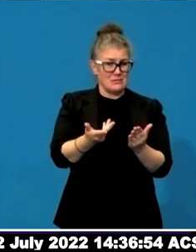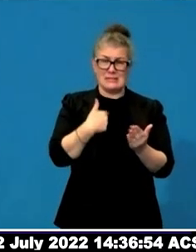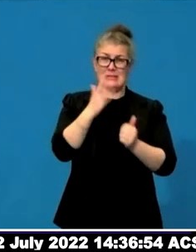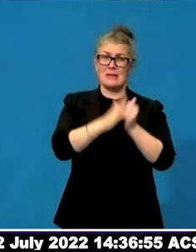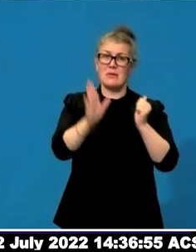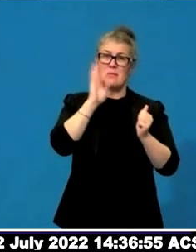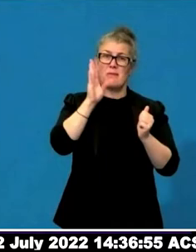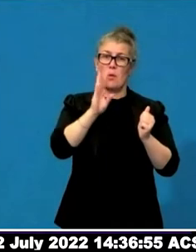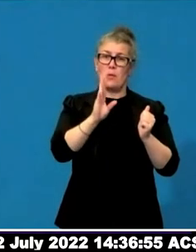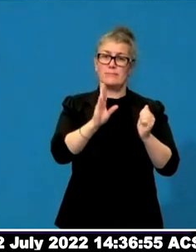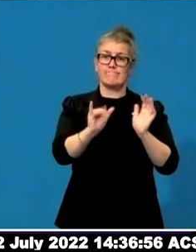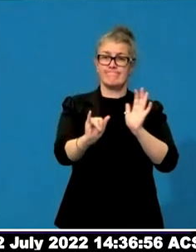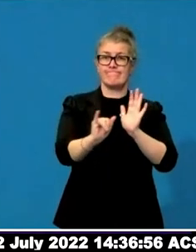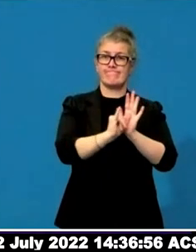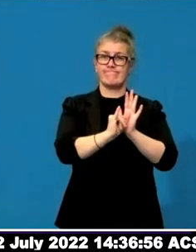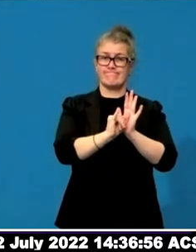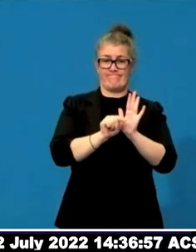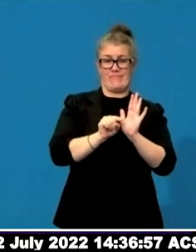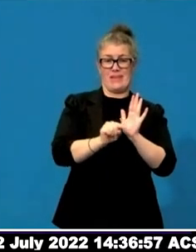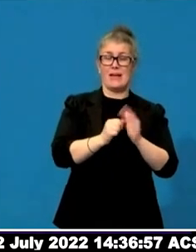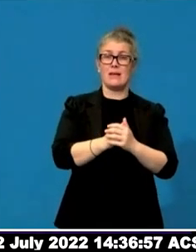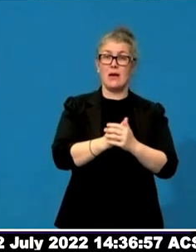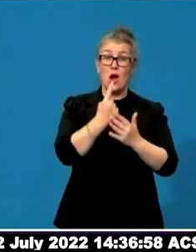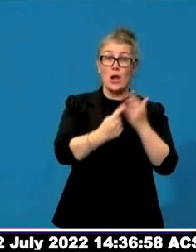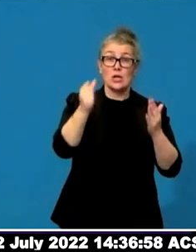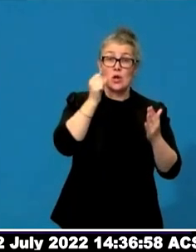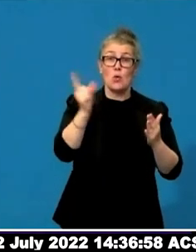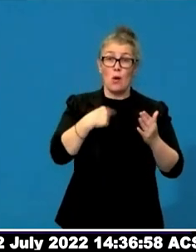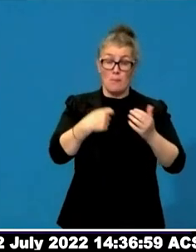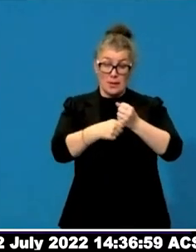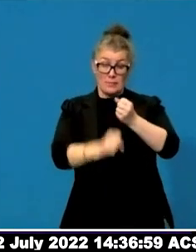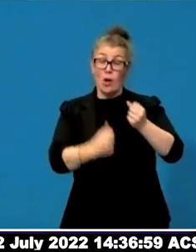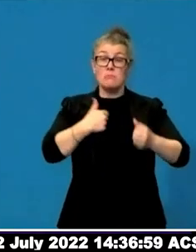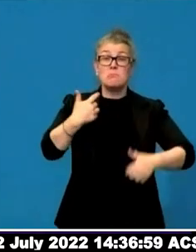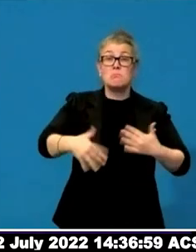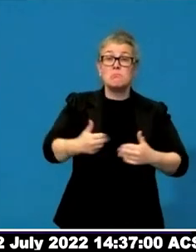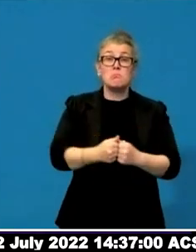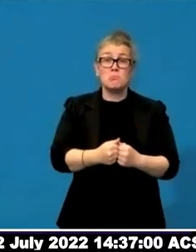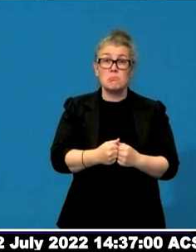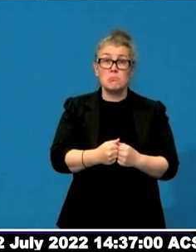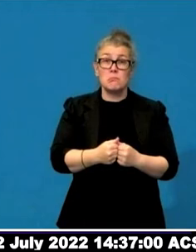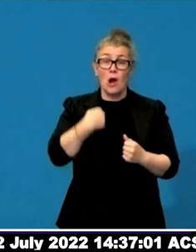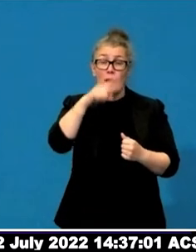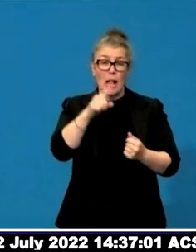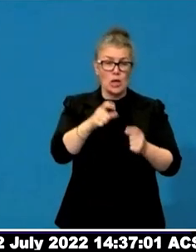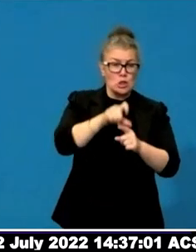I just know that I have issues with my back. I can't clean like regular people can; I can't do yard work.